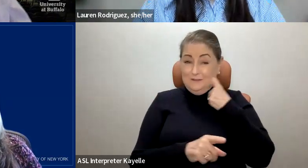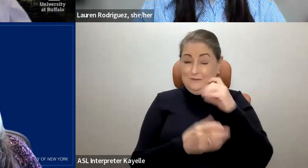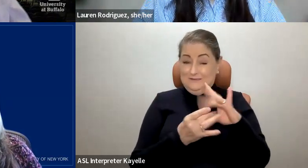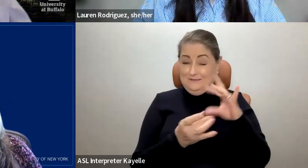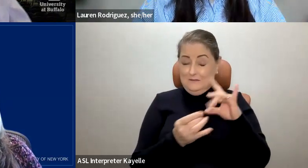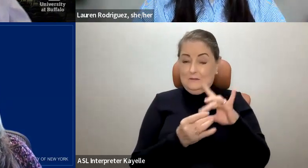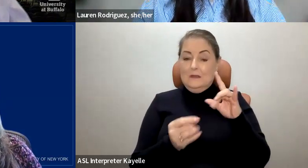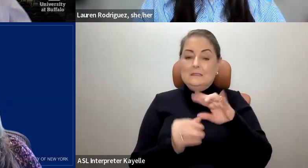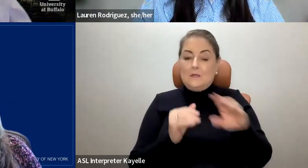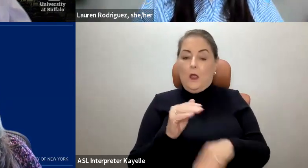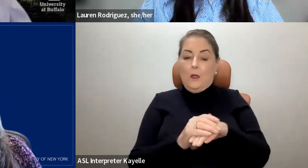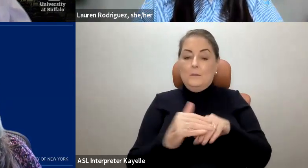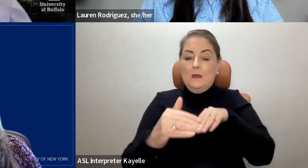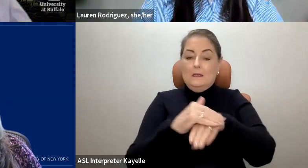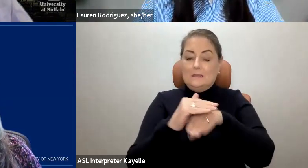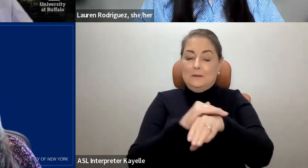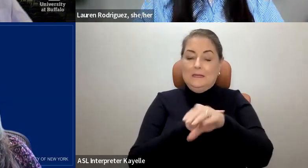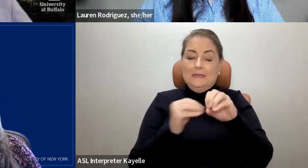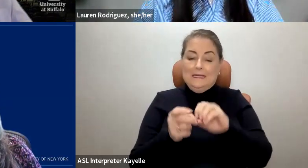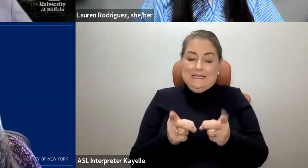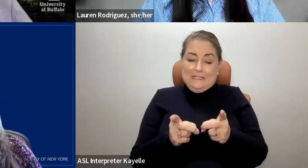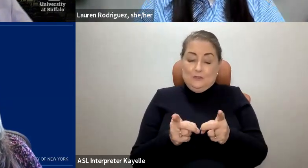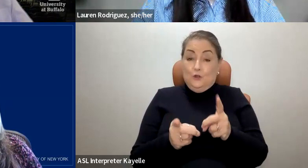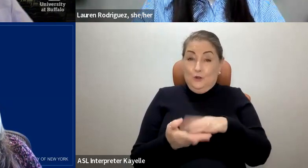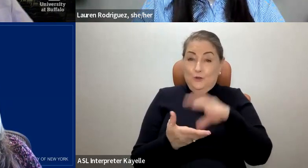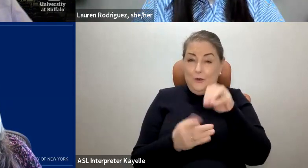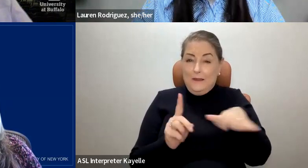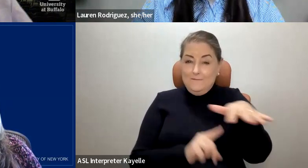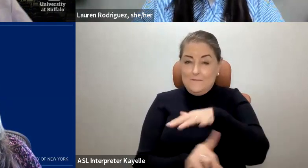optimizing accessibility and the digital learning environment. To